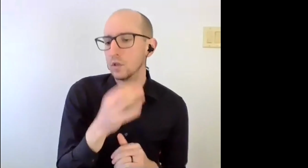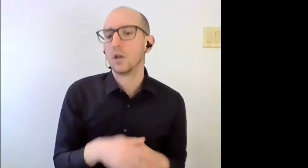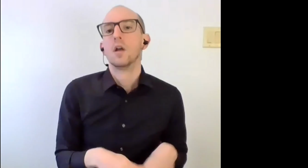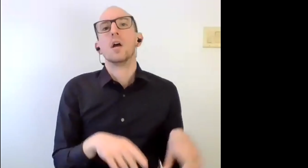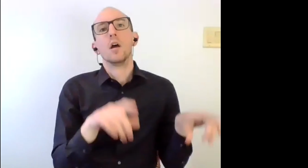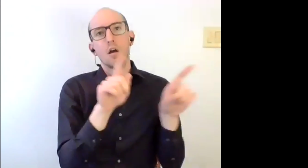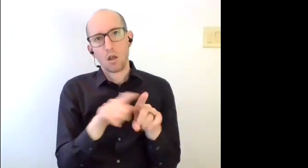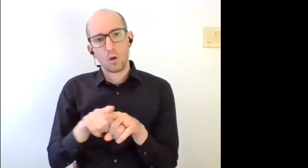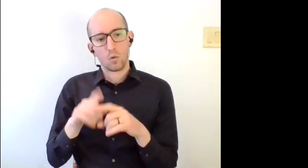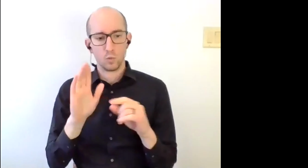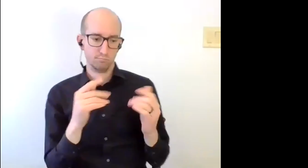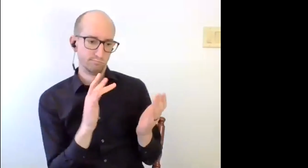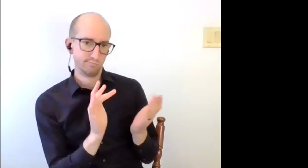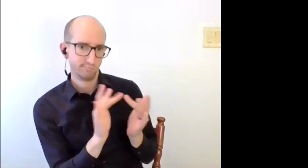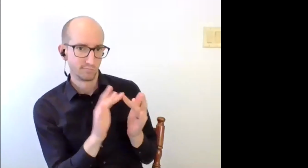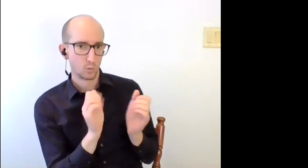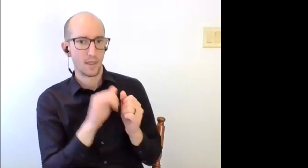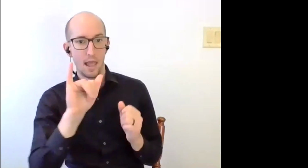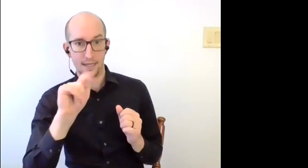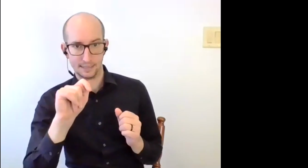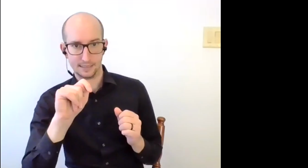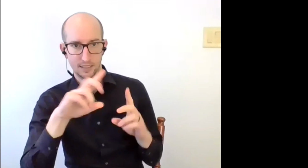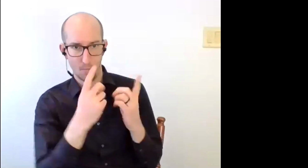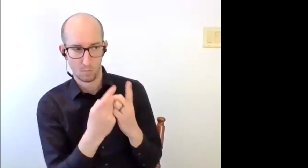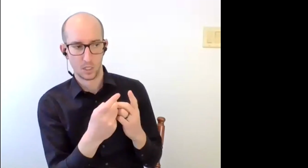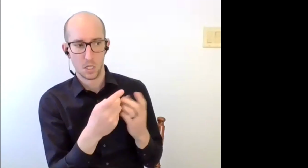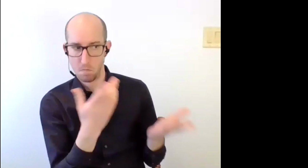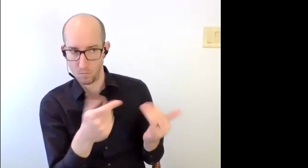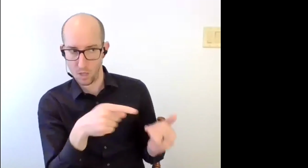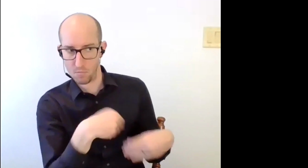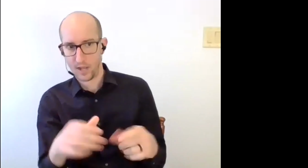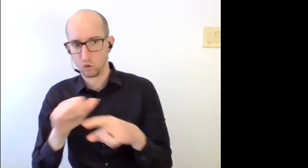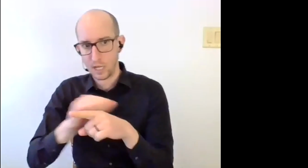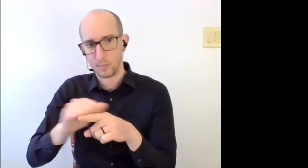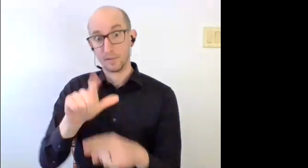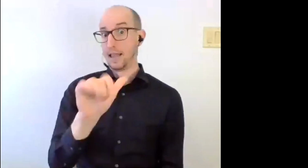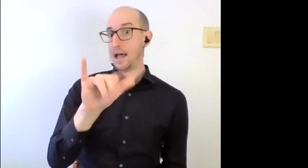students. Then we will be working with I.T. to see if we can come up